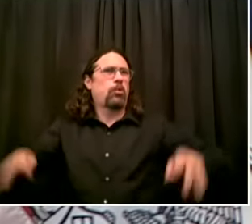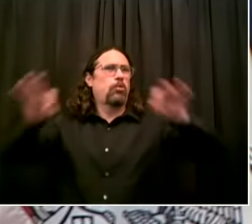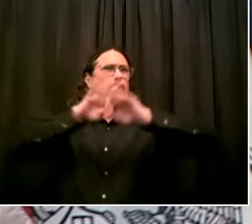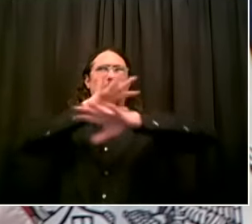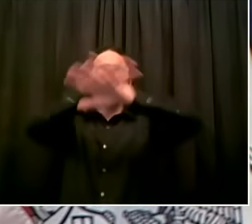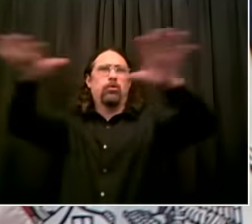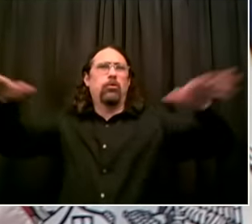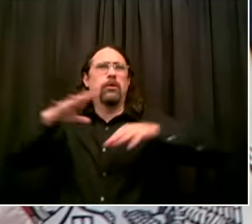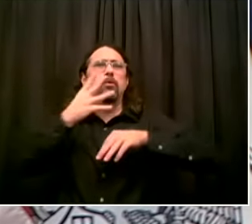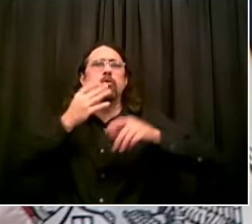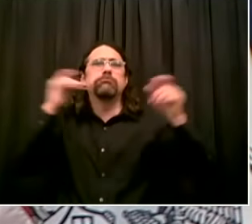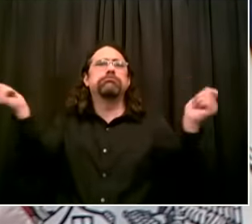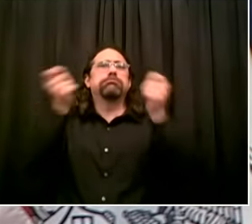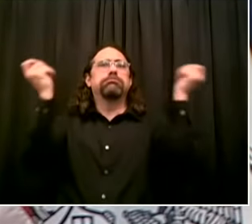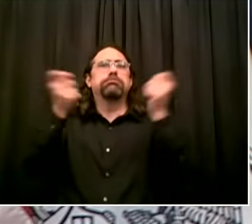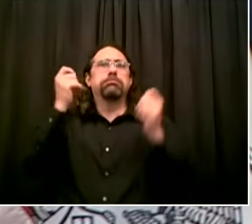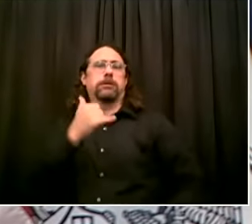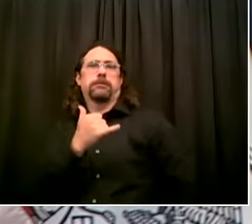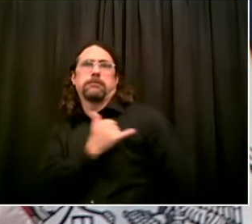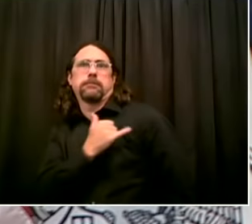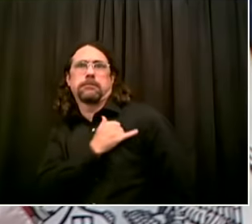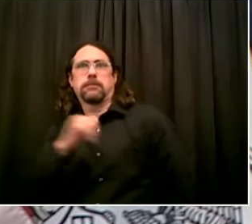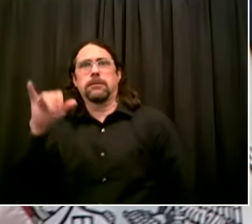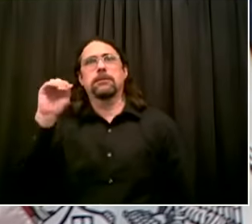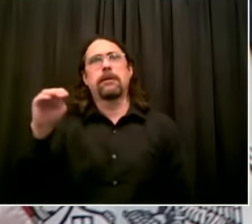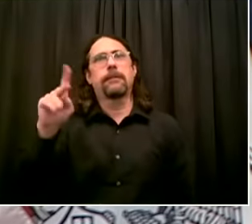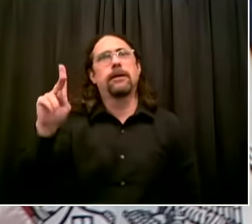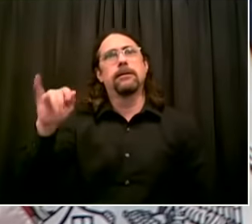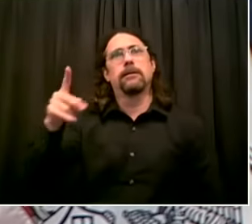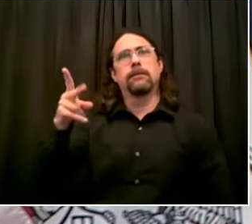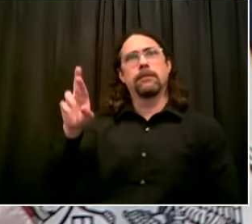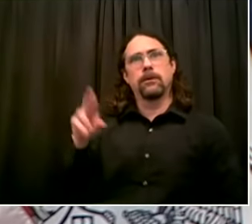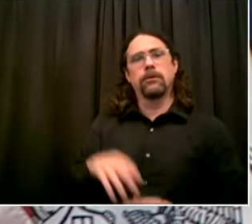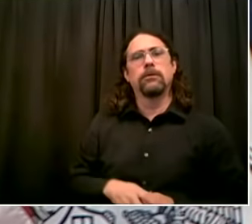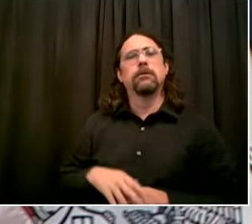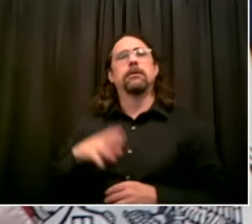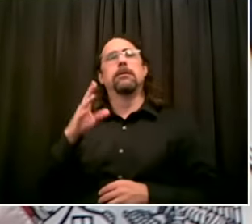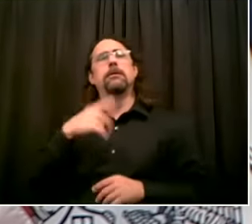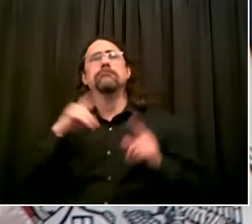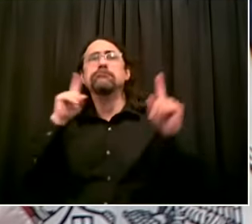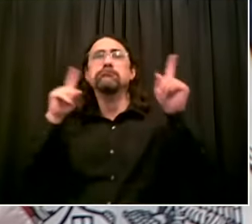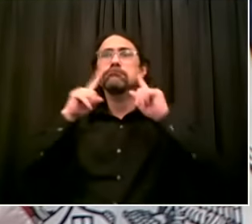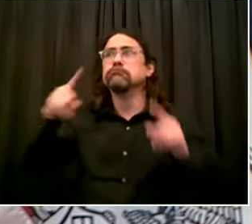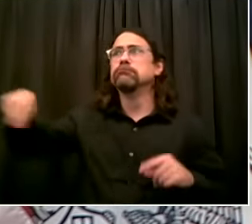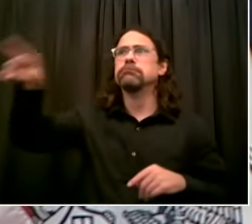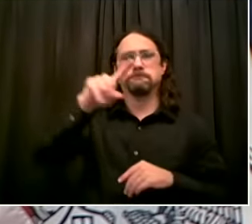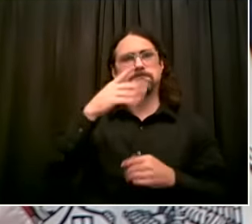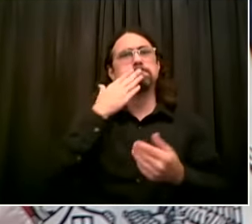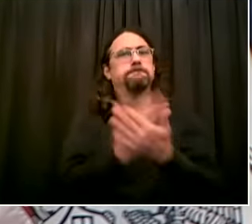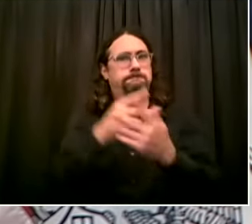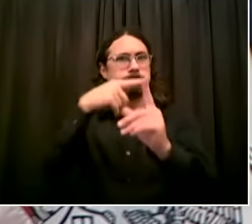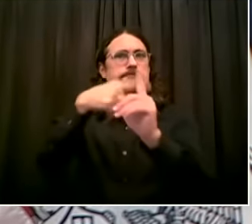SAFEGUARDS. WE PUT OUT NEW SAFEGUARD ASMEURES. WE WANT TO WORK WITH EVERY NONPUBLIC SCHOOL AND CHILD CARE